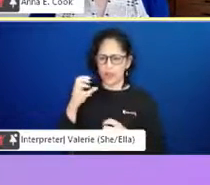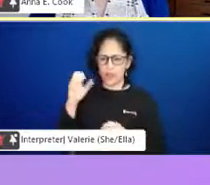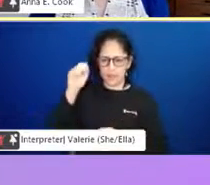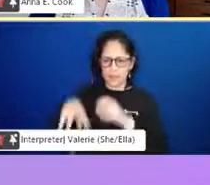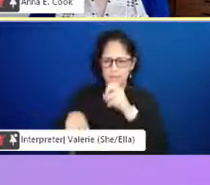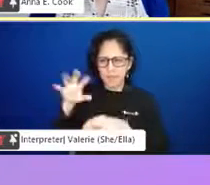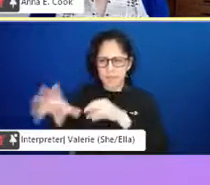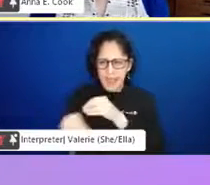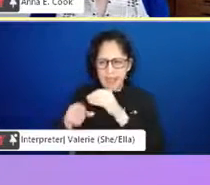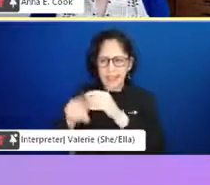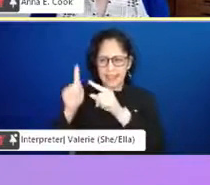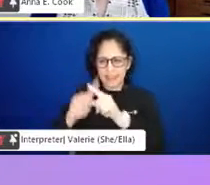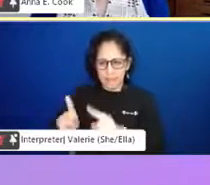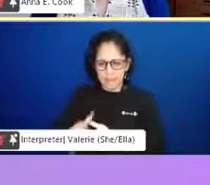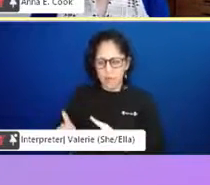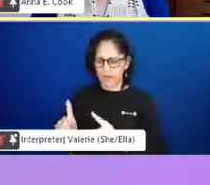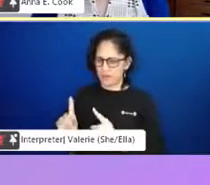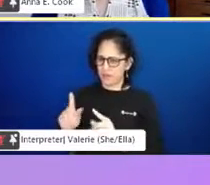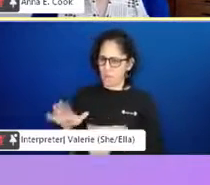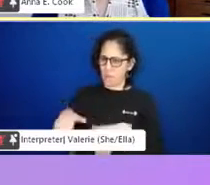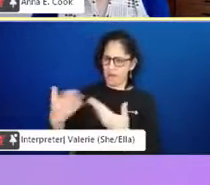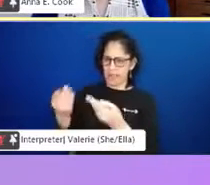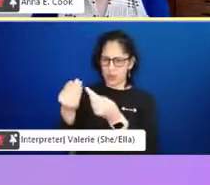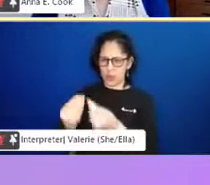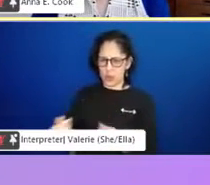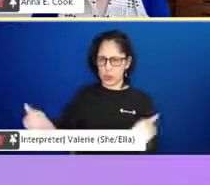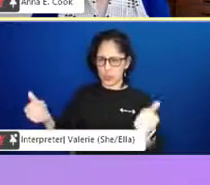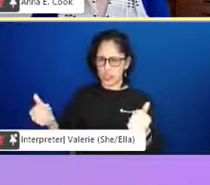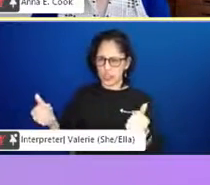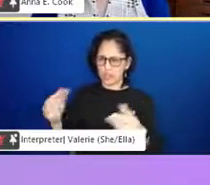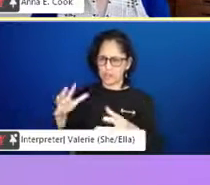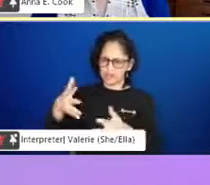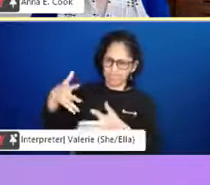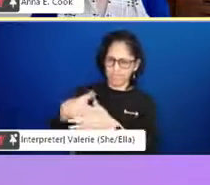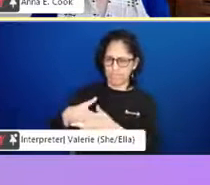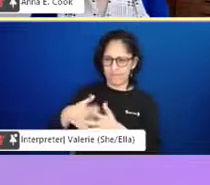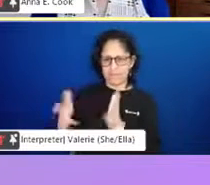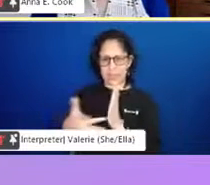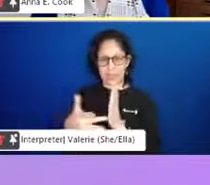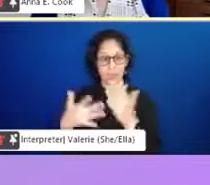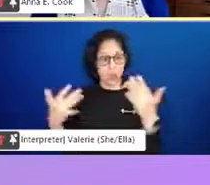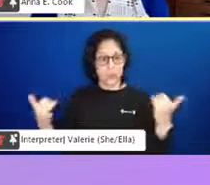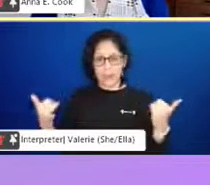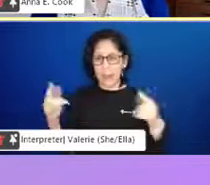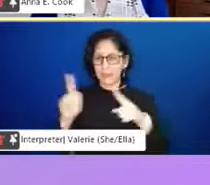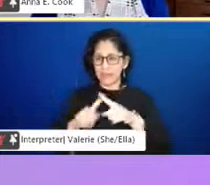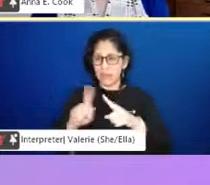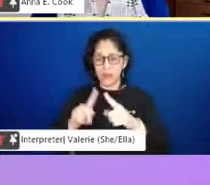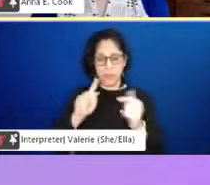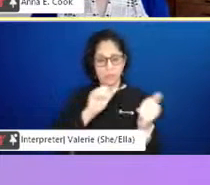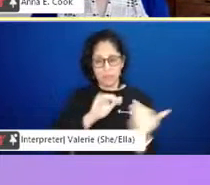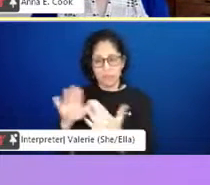we're at this point in time particularly with a methodology like inclusive design to critically